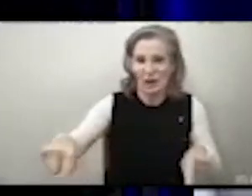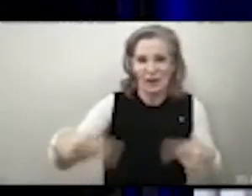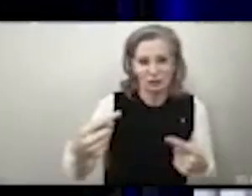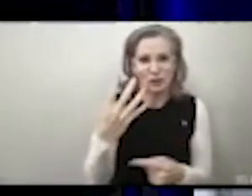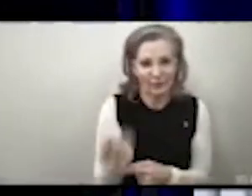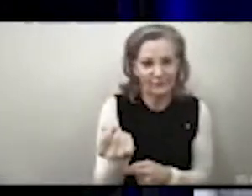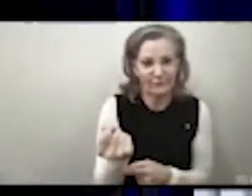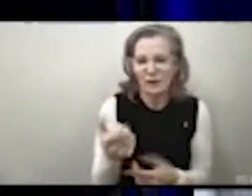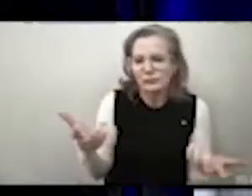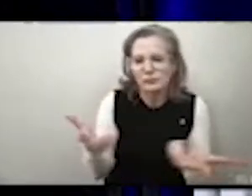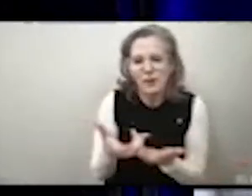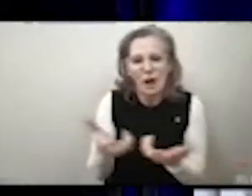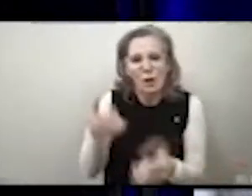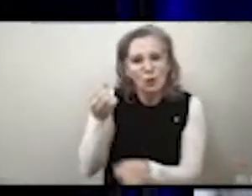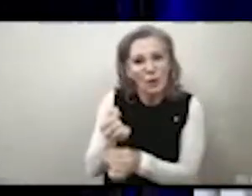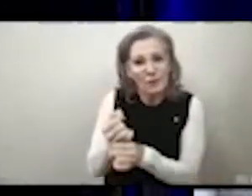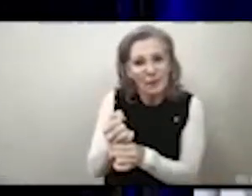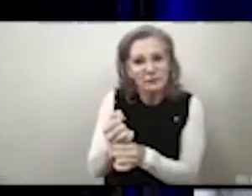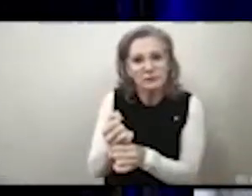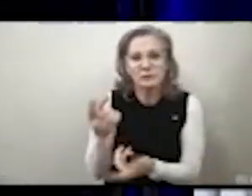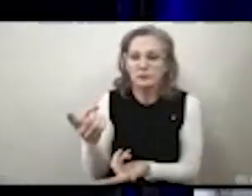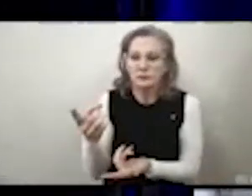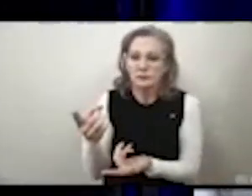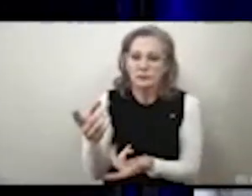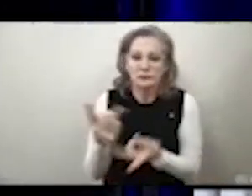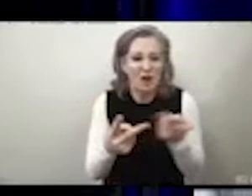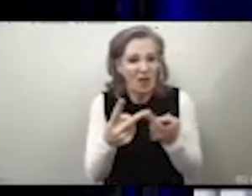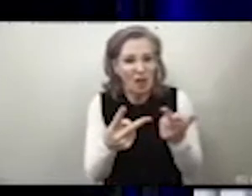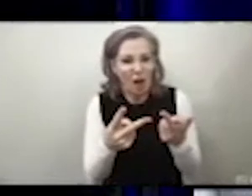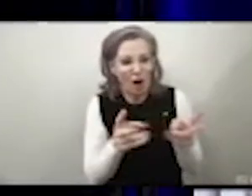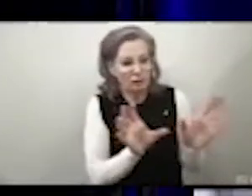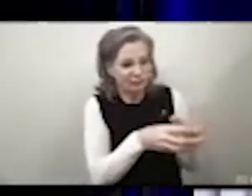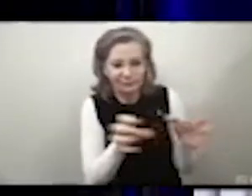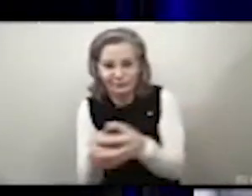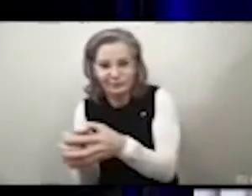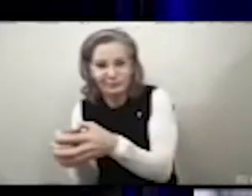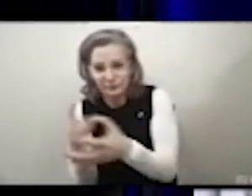government, third sector and people in communities with the power to do it